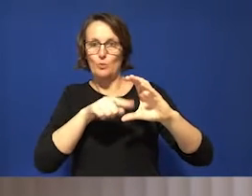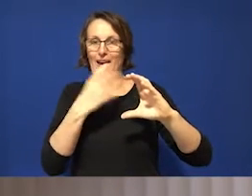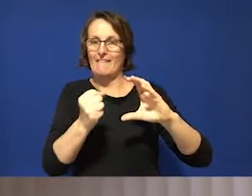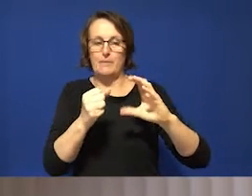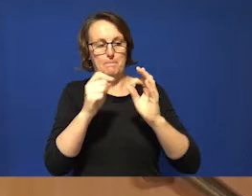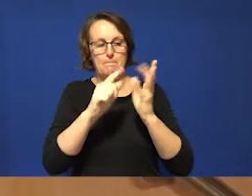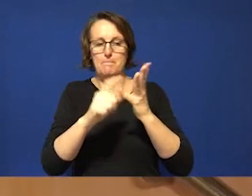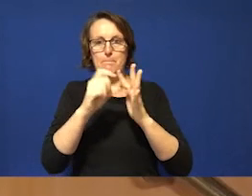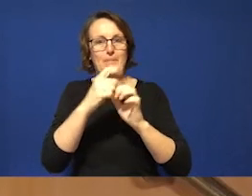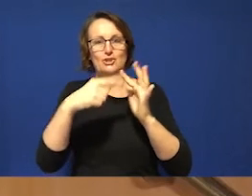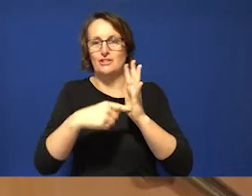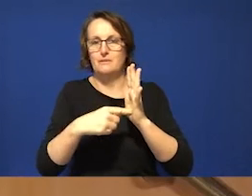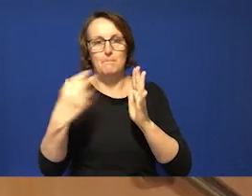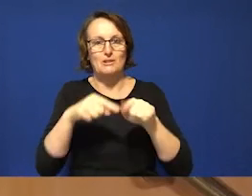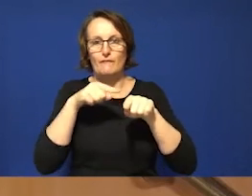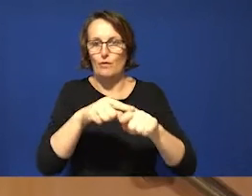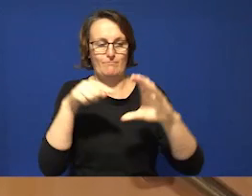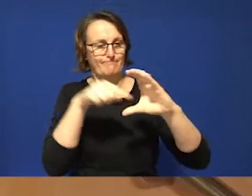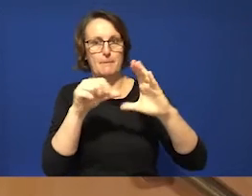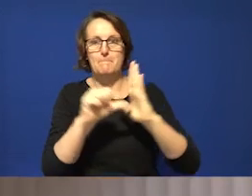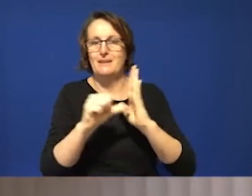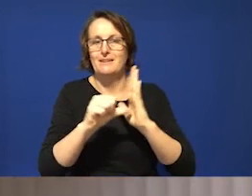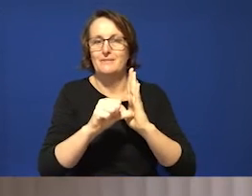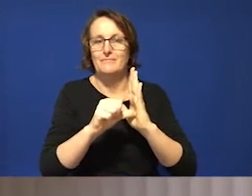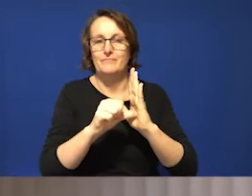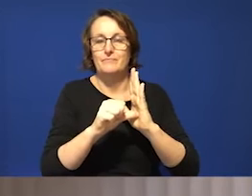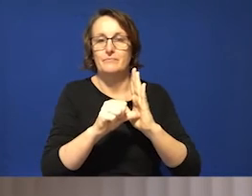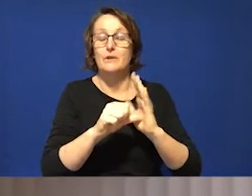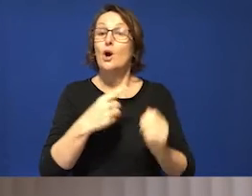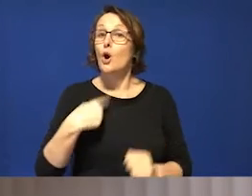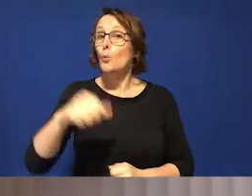We knew that we needed to accommodate 101 MPs.